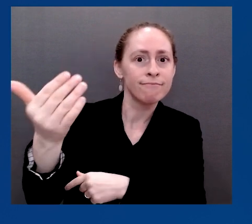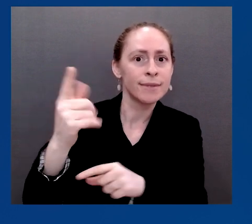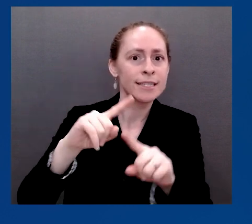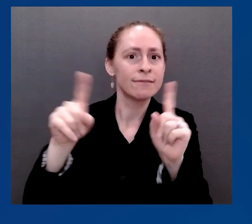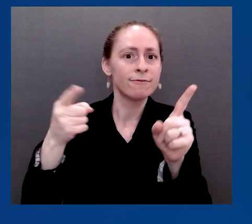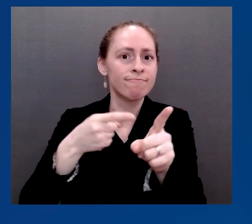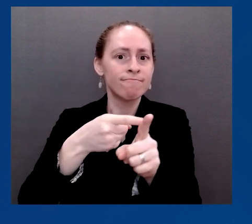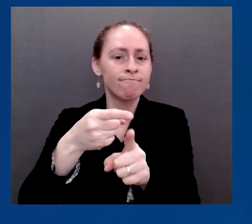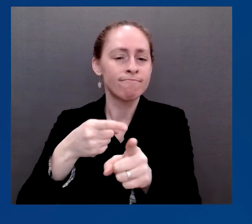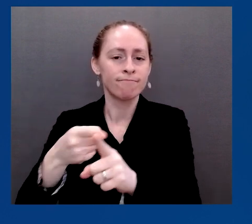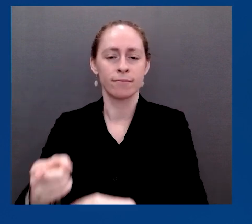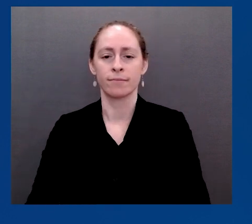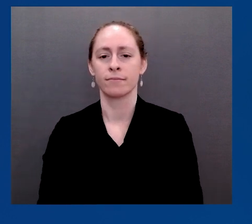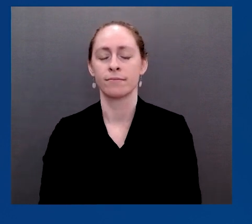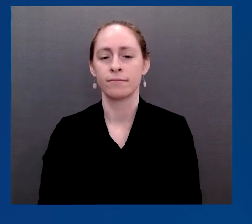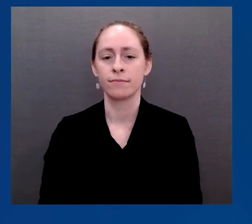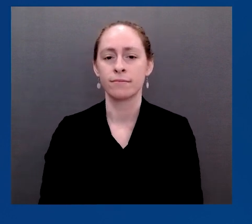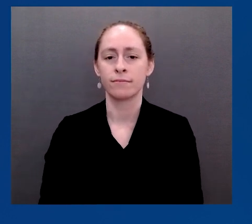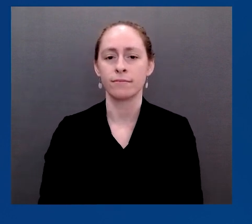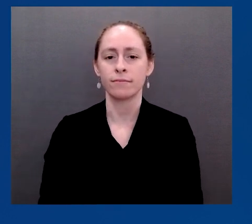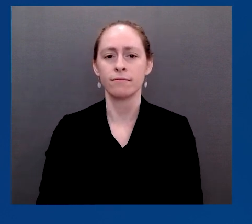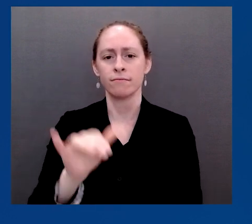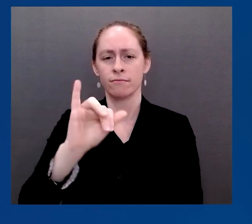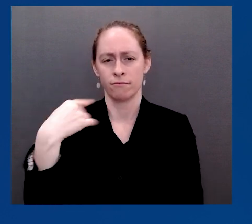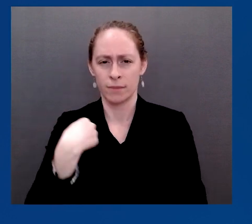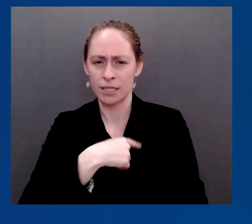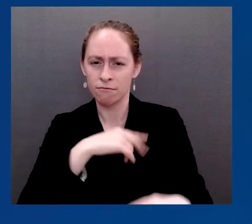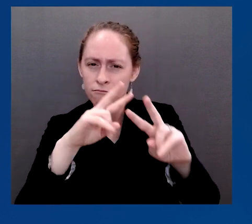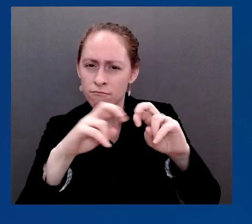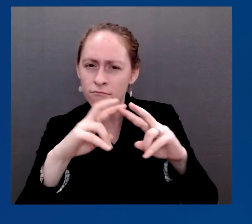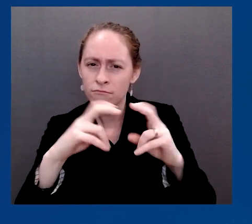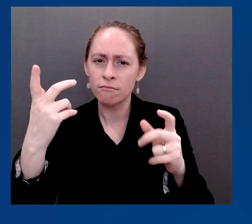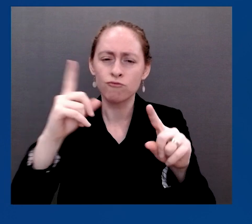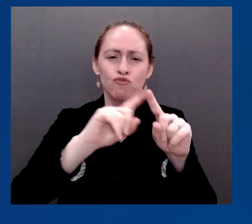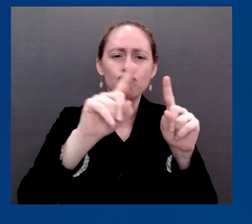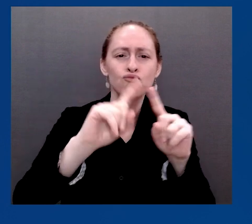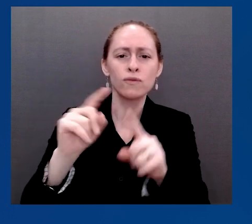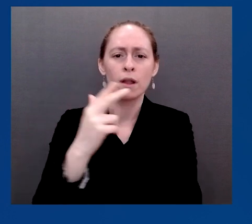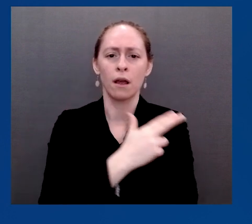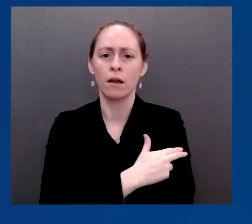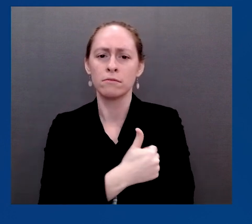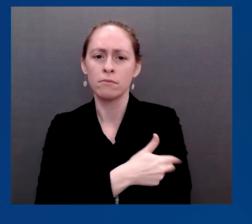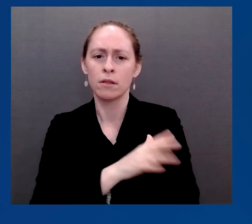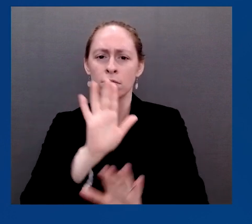our collaboration with seven integrated healthcare and public health research centers through VISION;